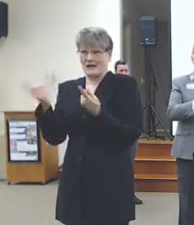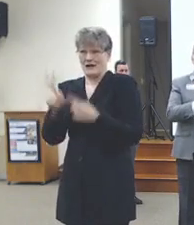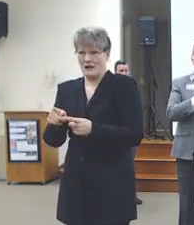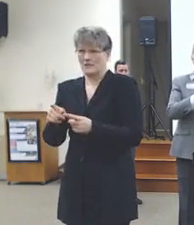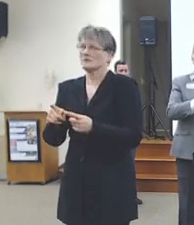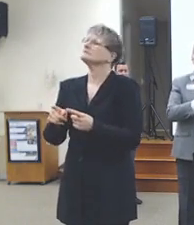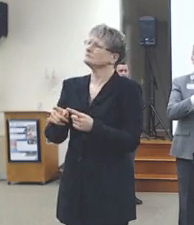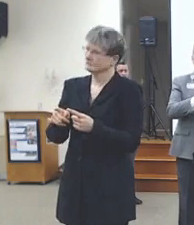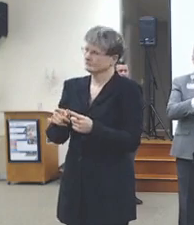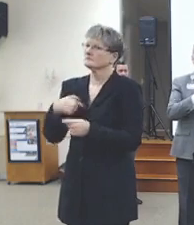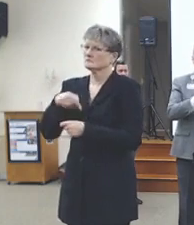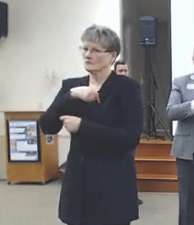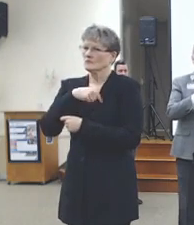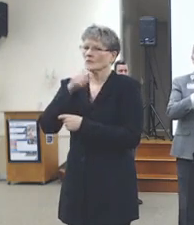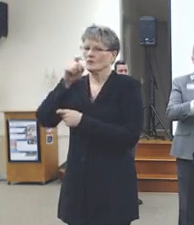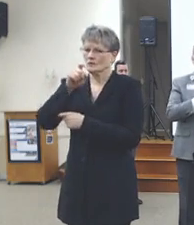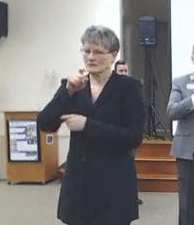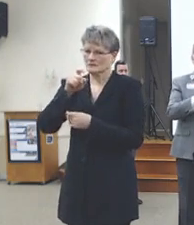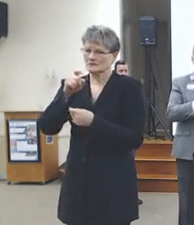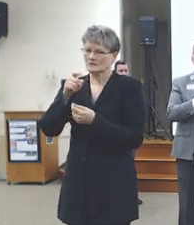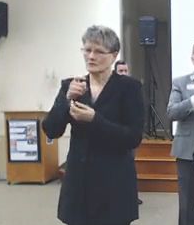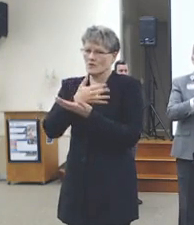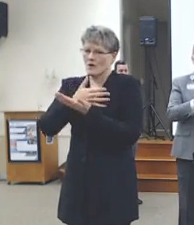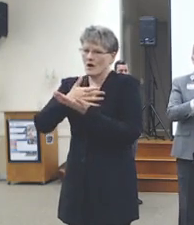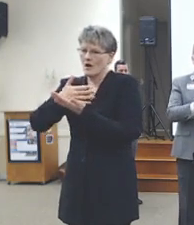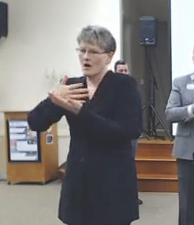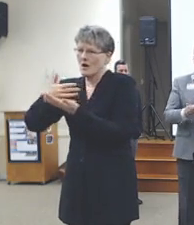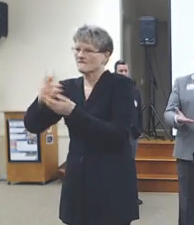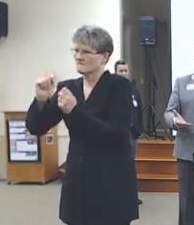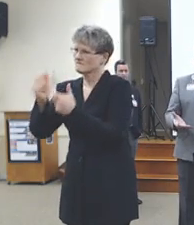we're gonna start running through a lot of this equipment that we don't normally